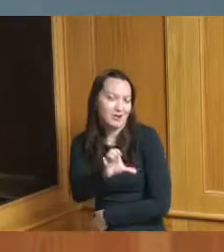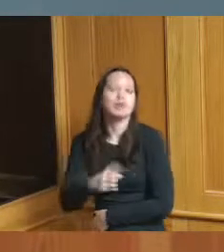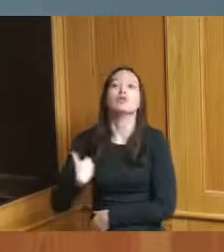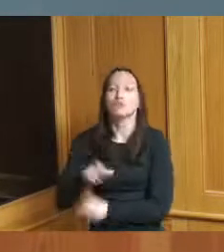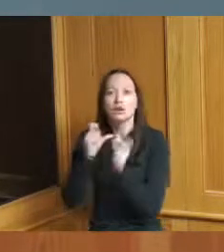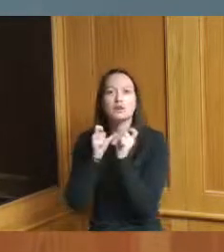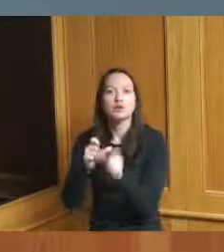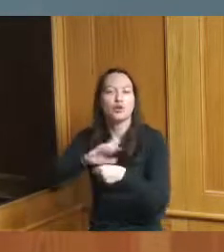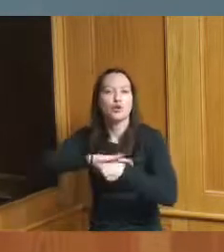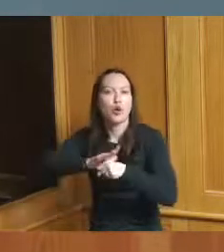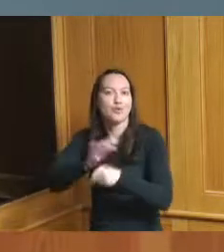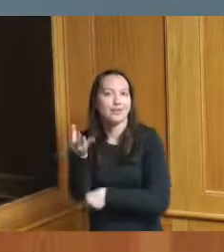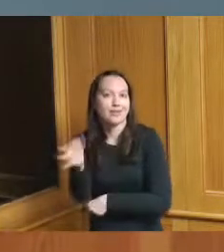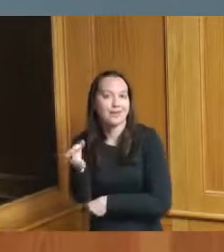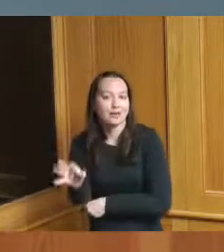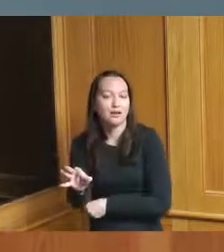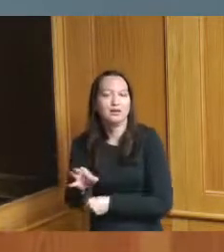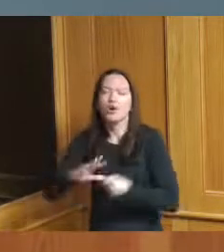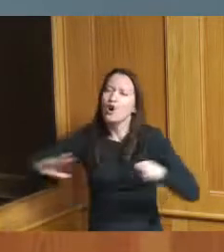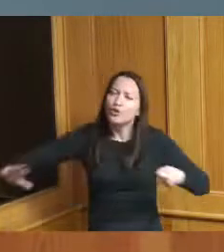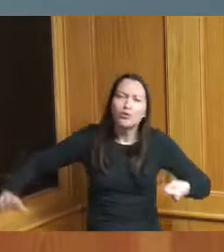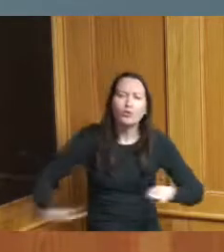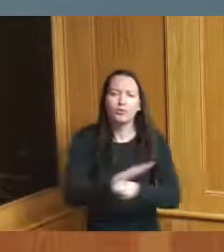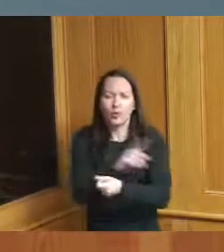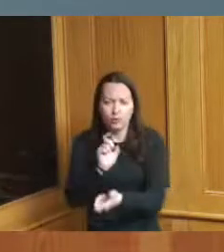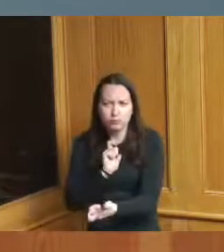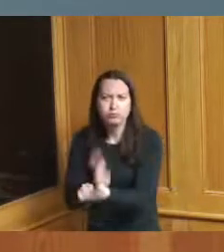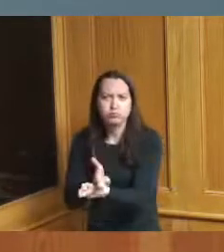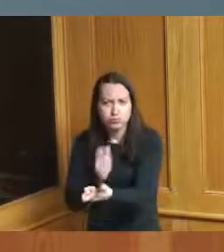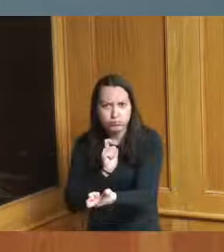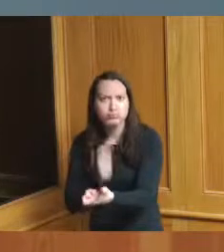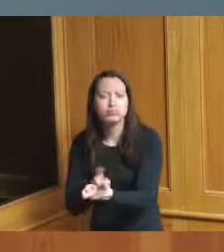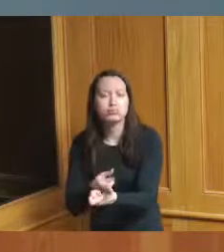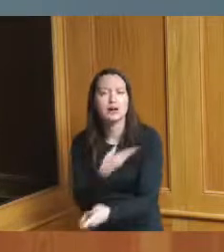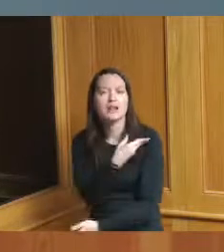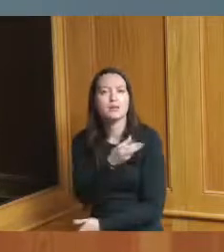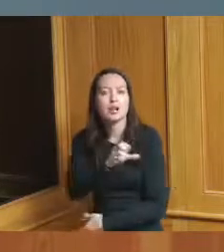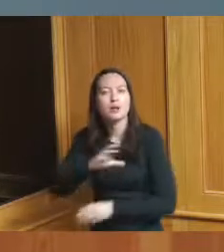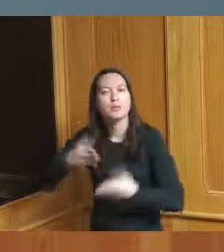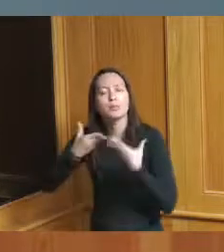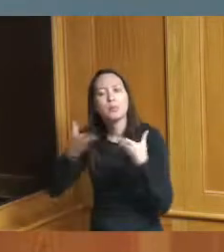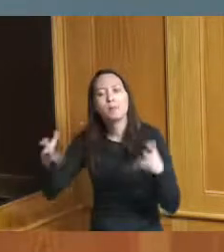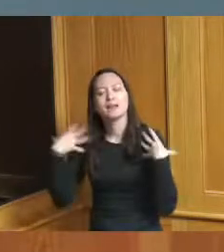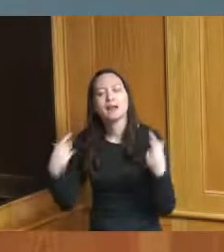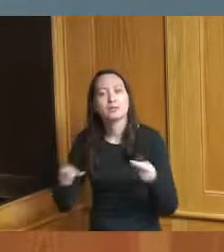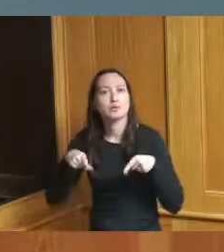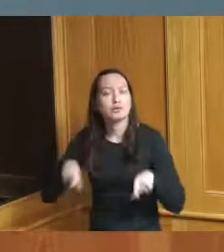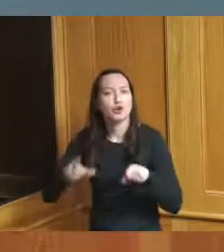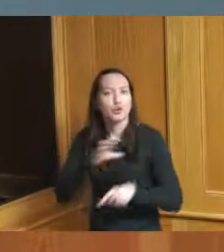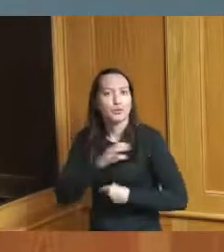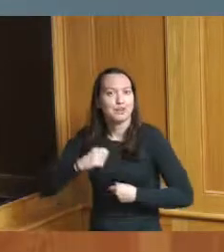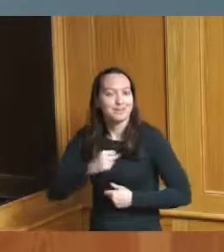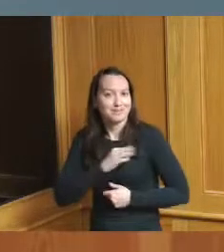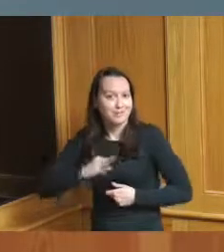Covid-19 comprehensive updates by Hamilton County public health during our commission staff meetings